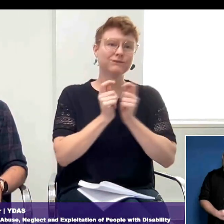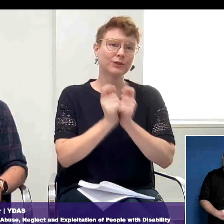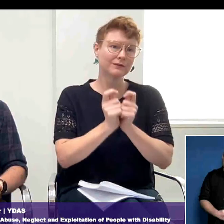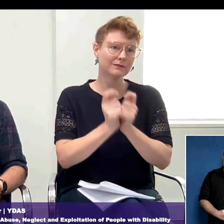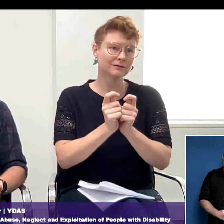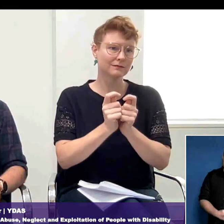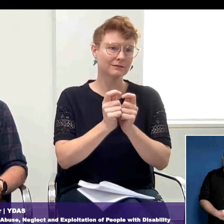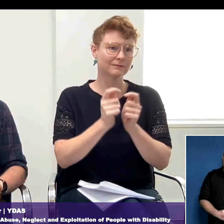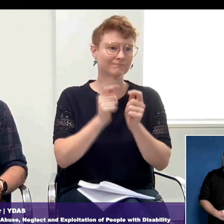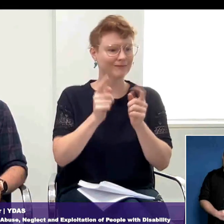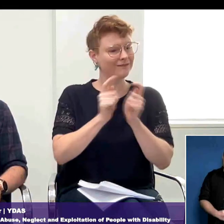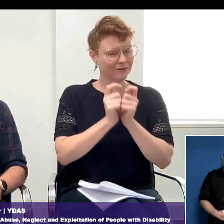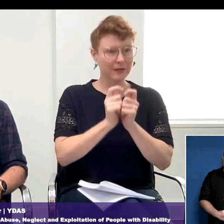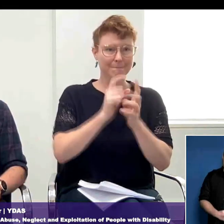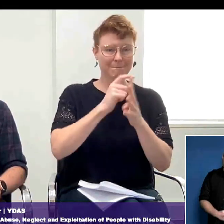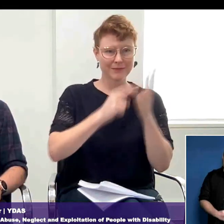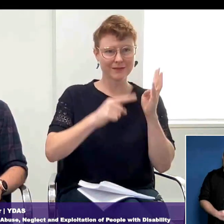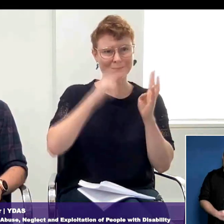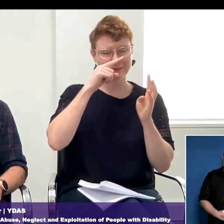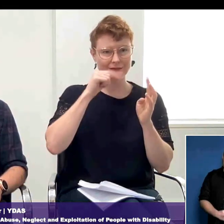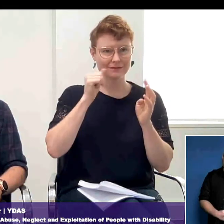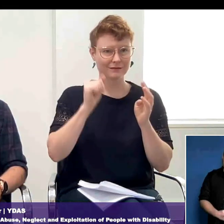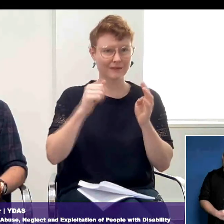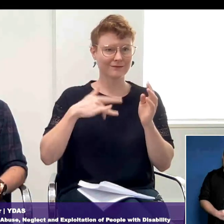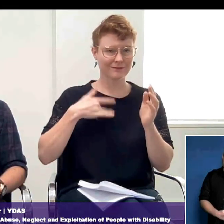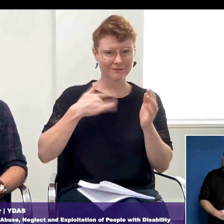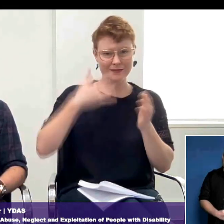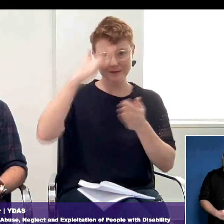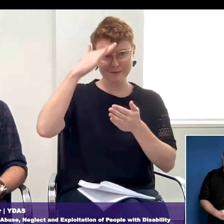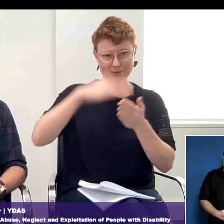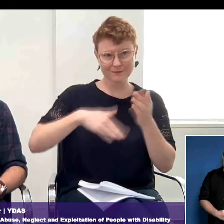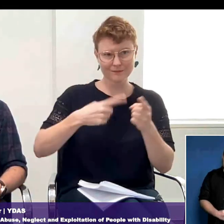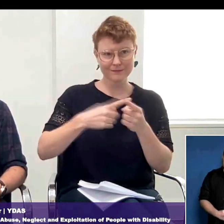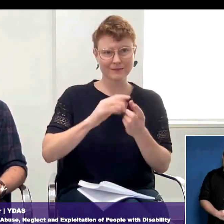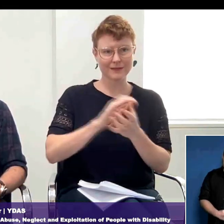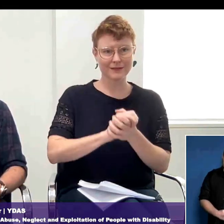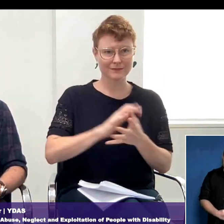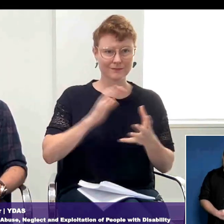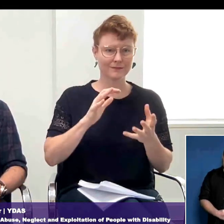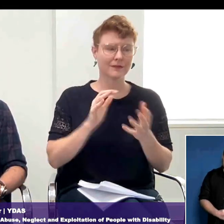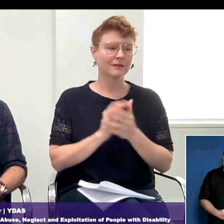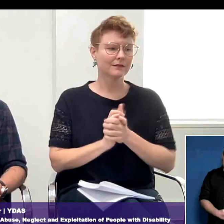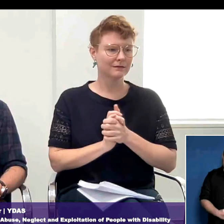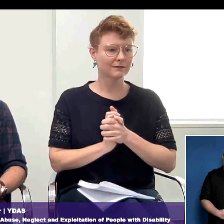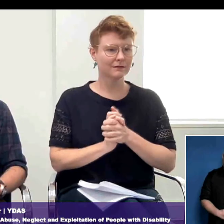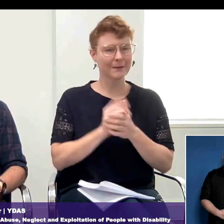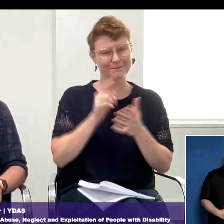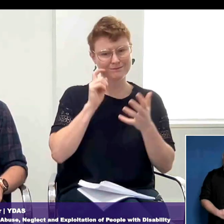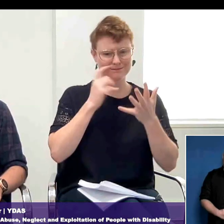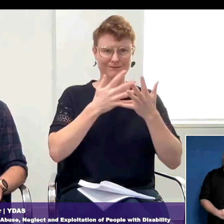organisations. And through that showing the value of disabled people and their lived experience and their expertise.